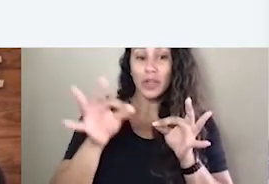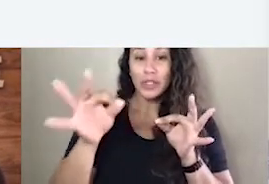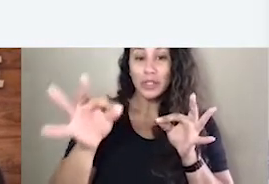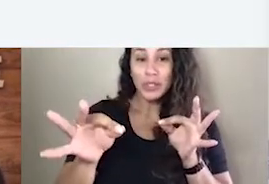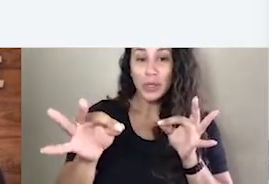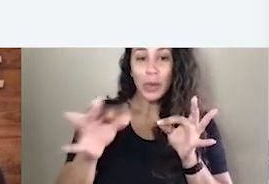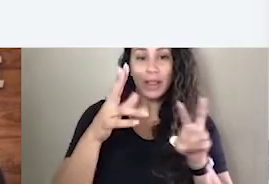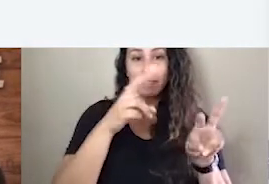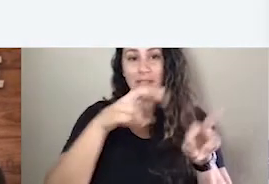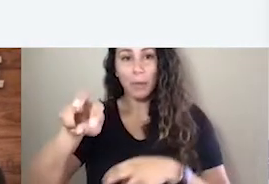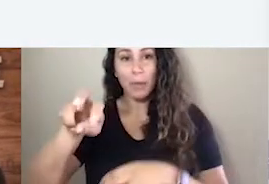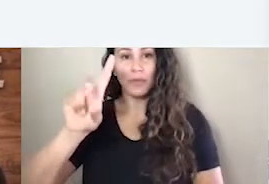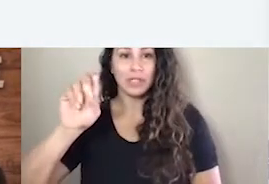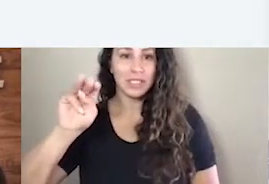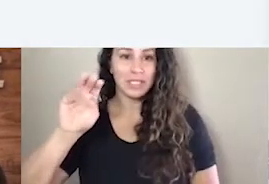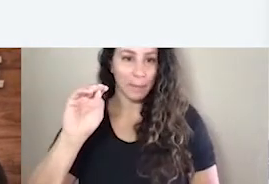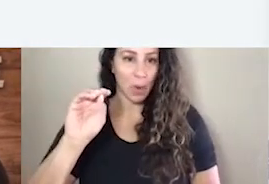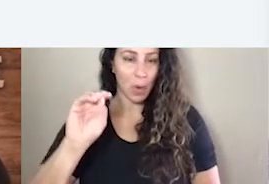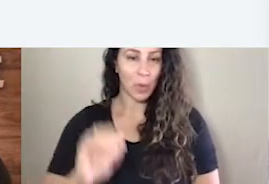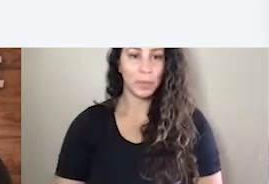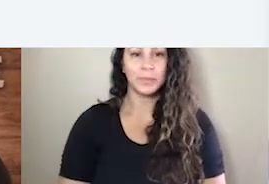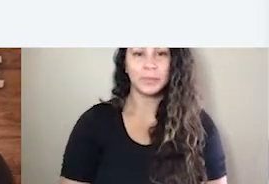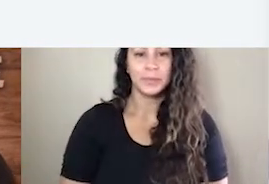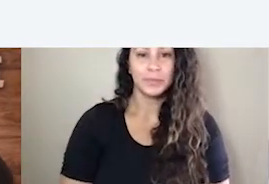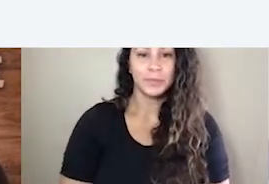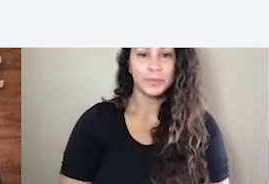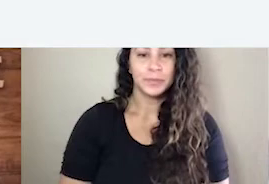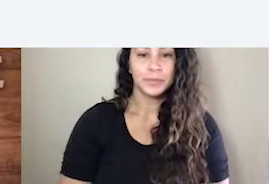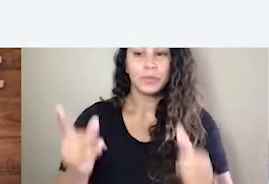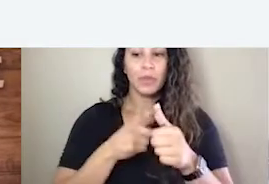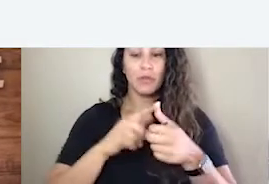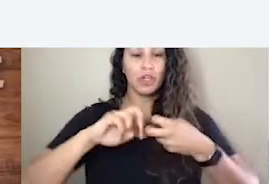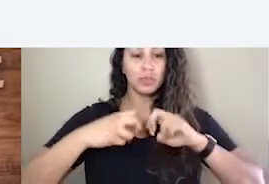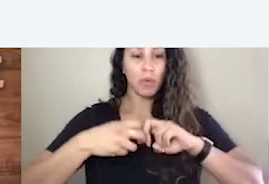WITHOUT FURTHER ADO, HOP IN THE DEMO.